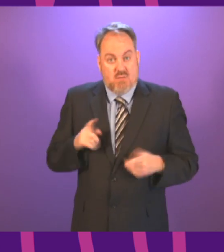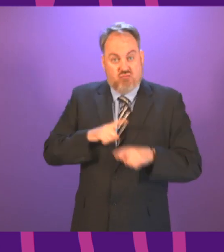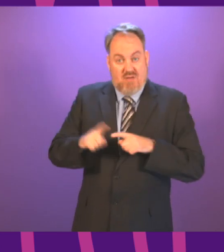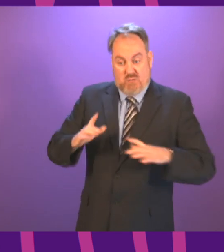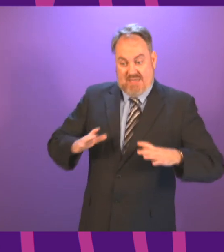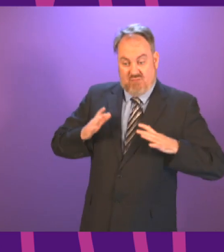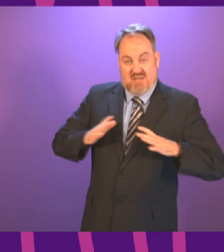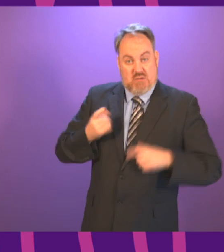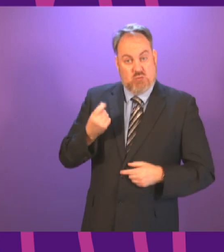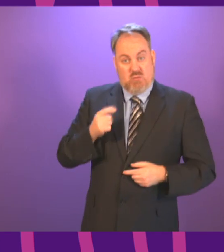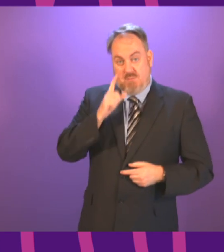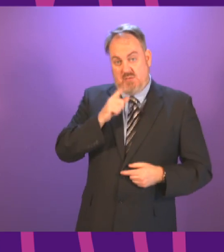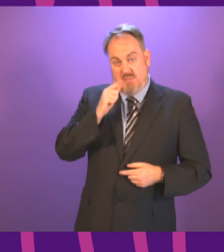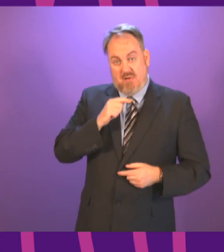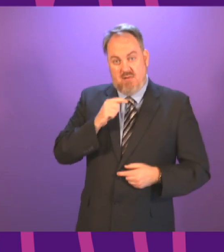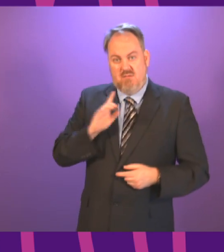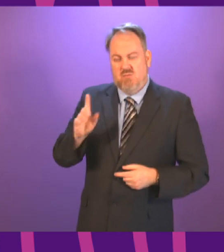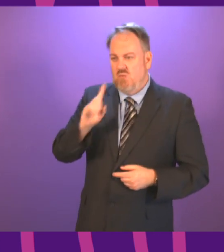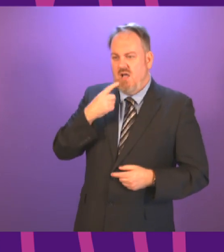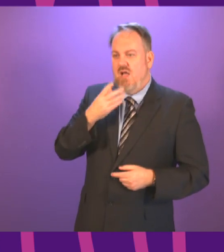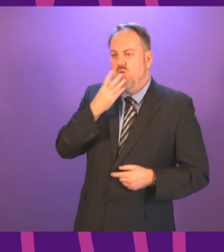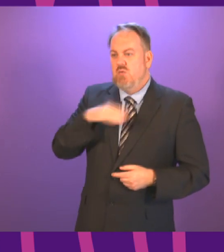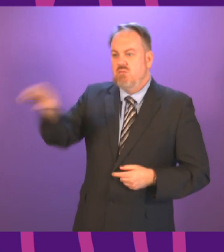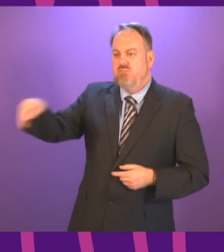so that we can get that in broad use across our national health service. We cannot just